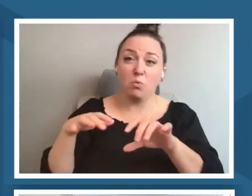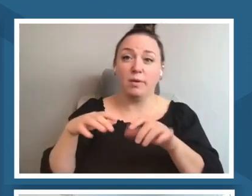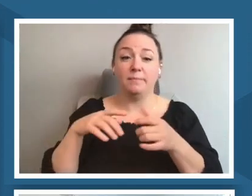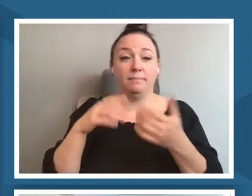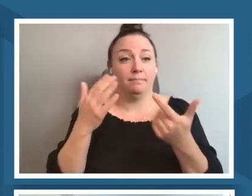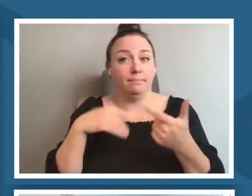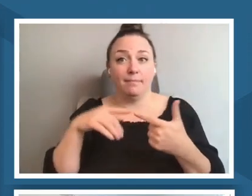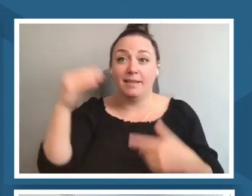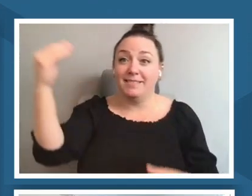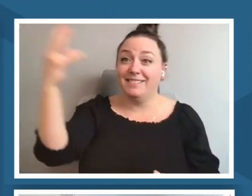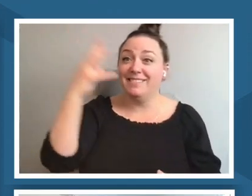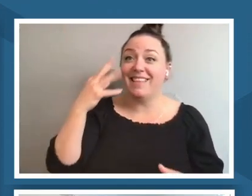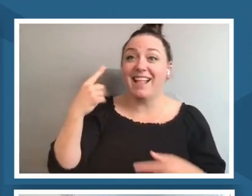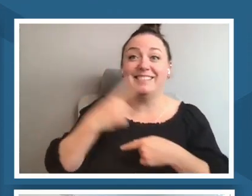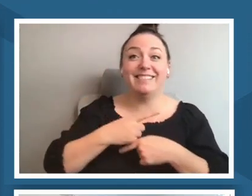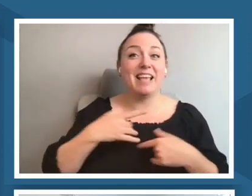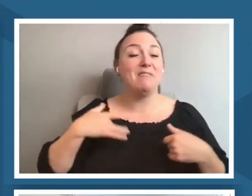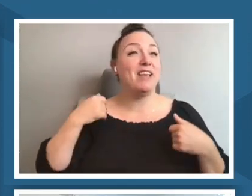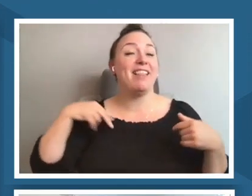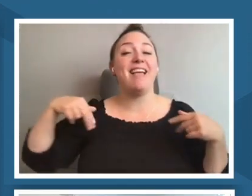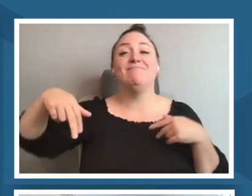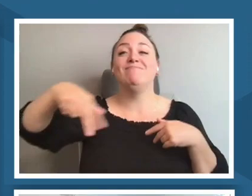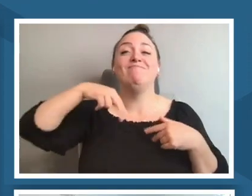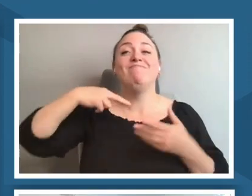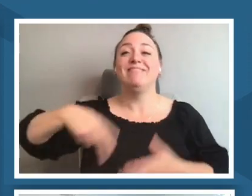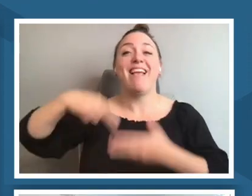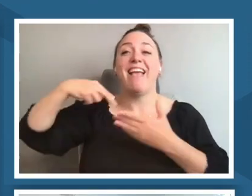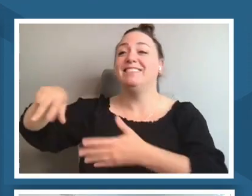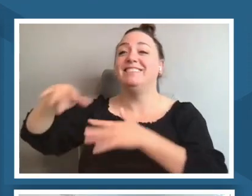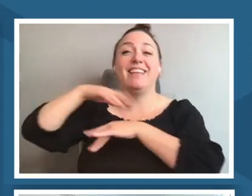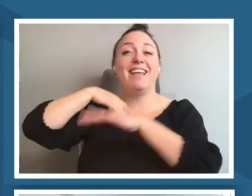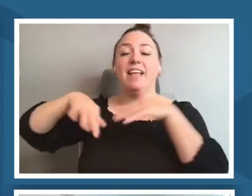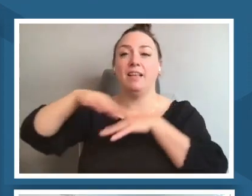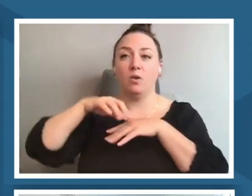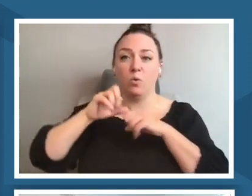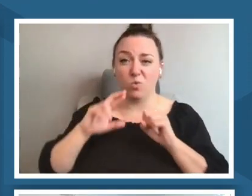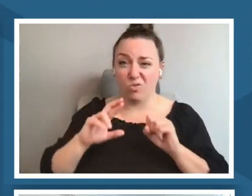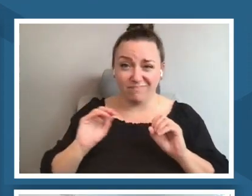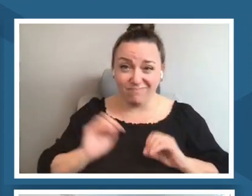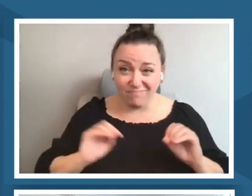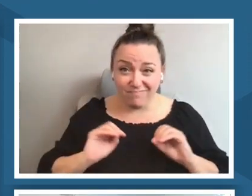dancing in the streets or none of these